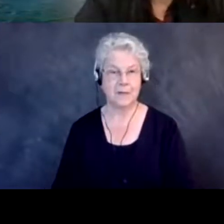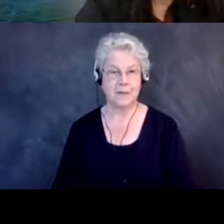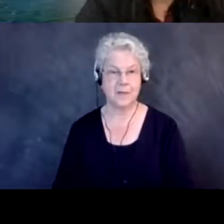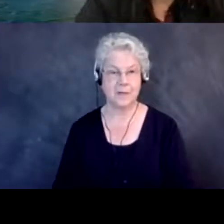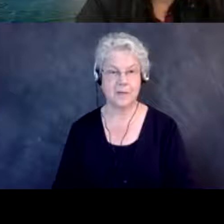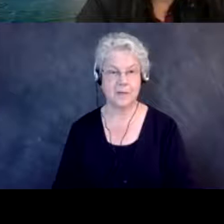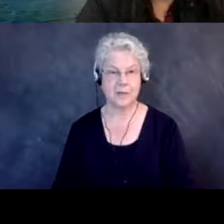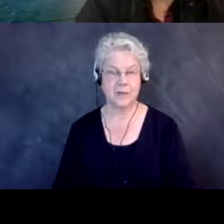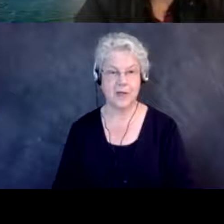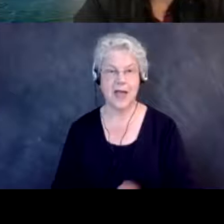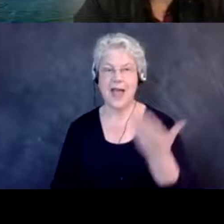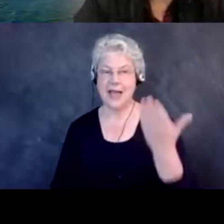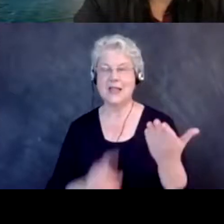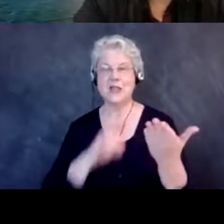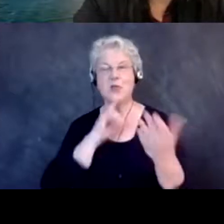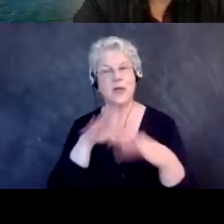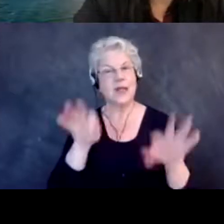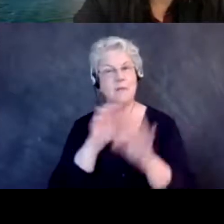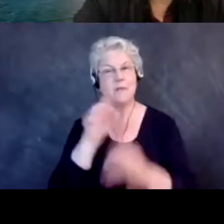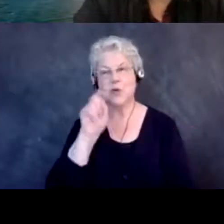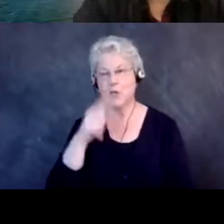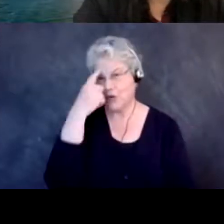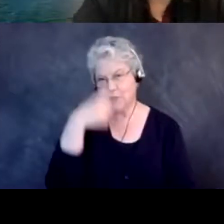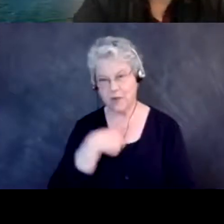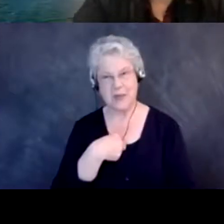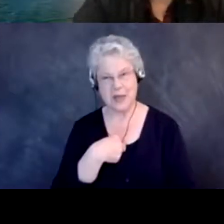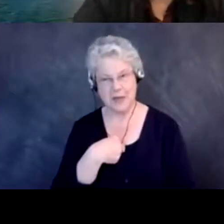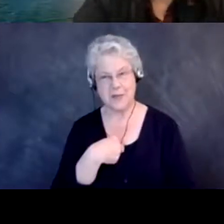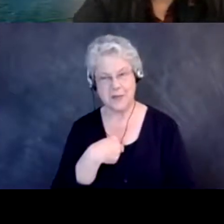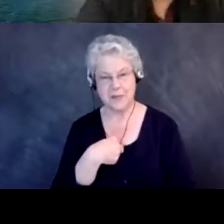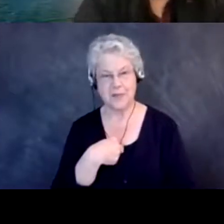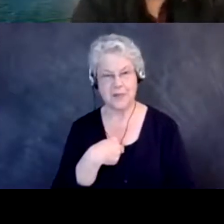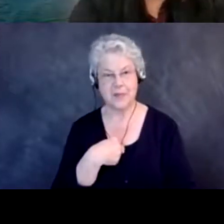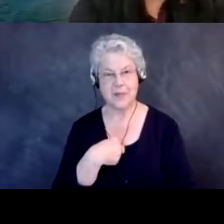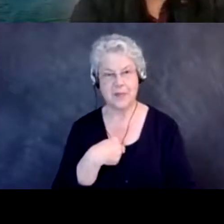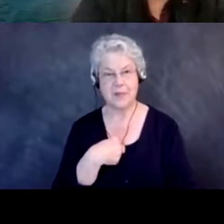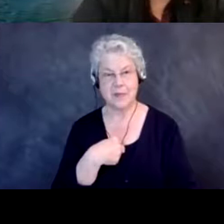So, this is really important for me. This question here is: how